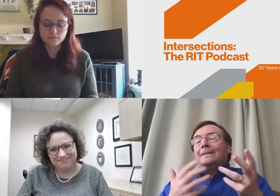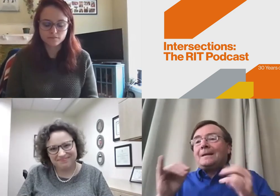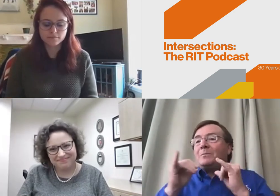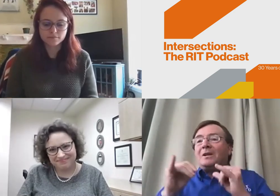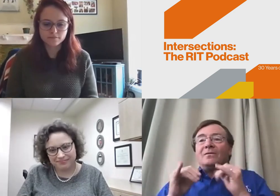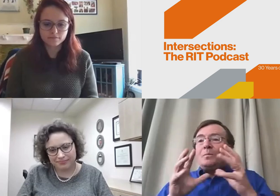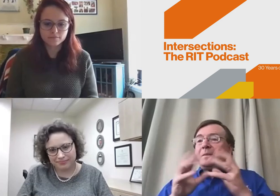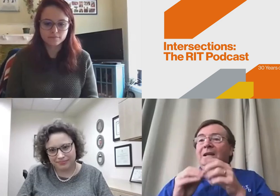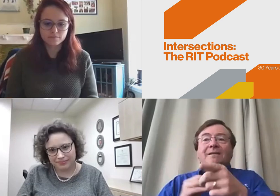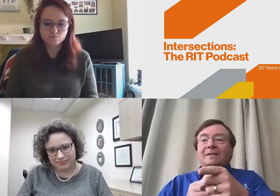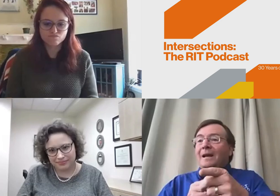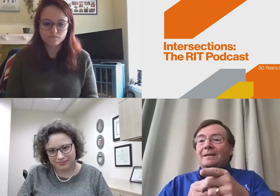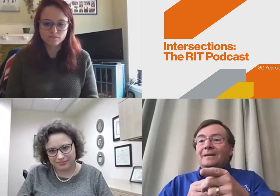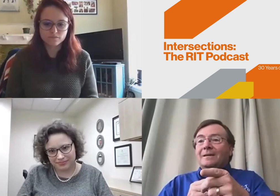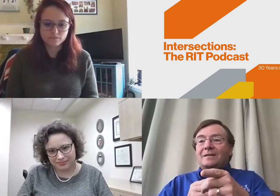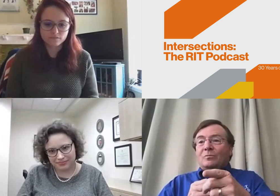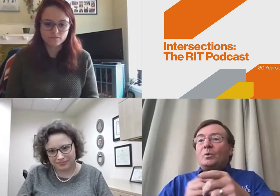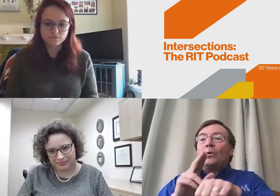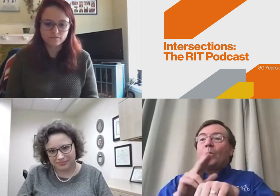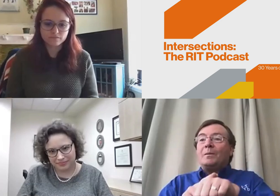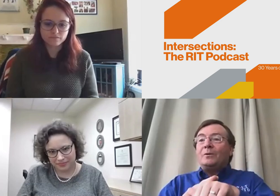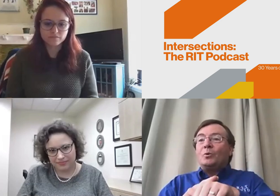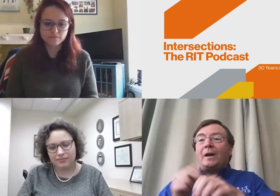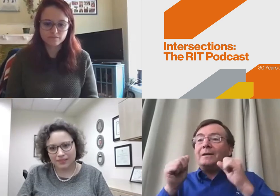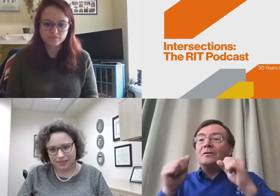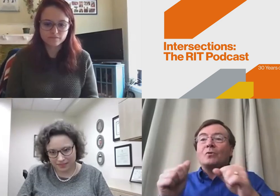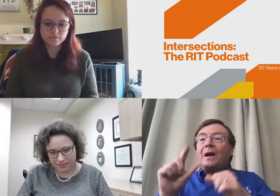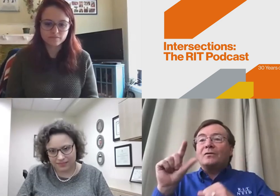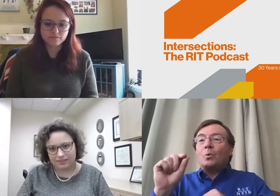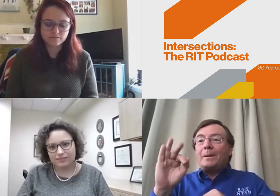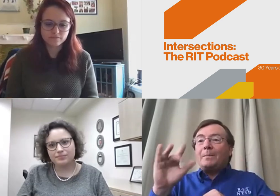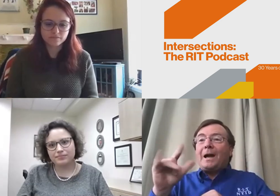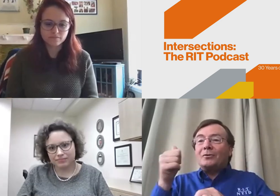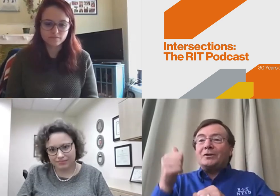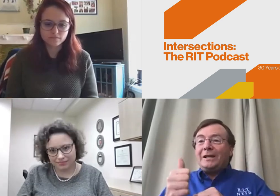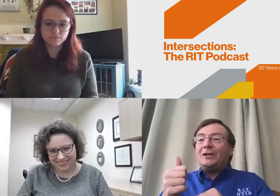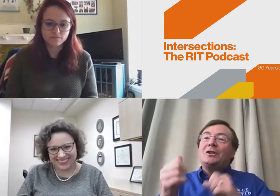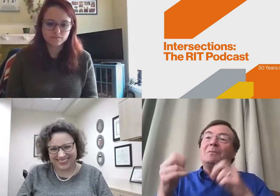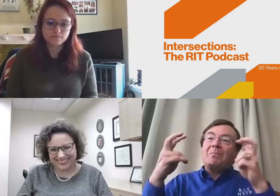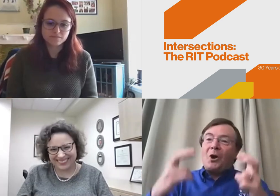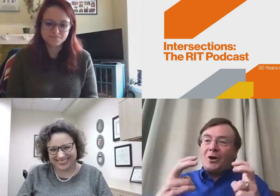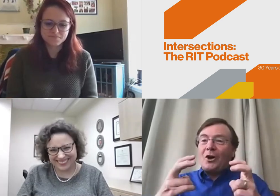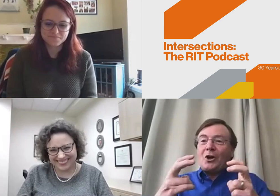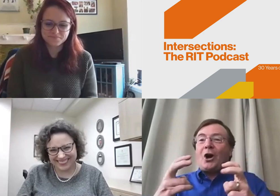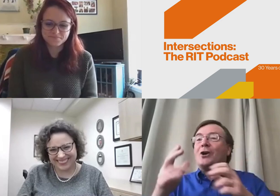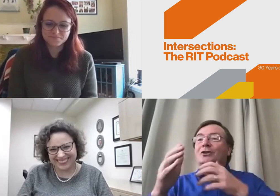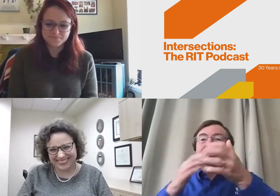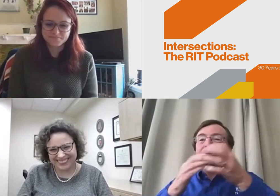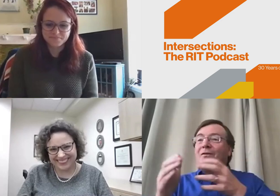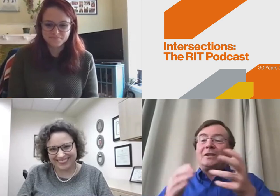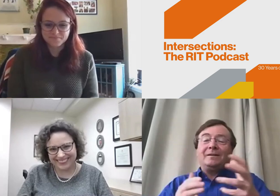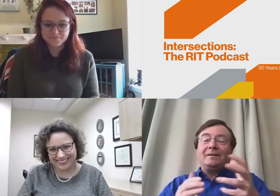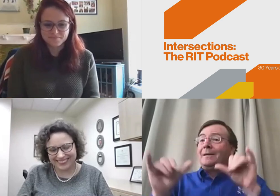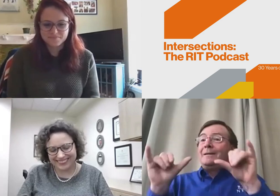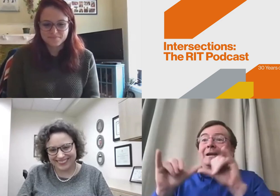The same thing for meetings like this where we normally would have had to drive 20 miles each, park our cars, and do everything.